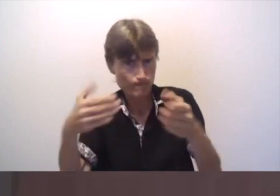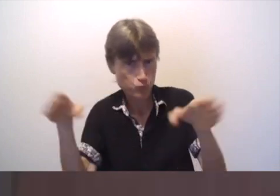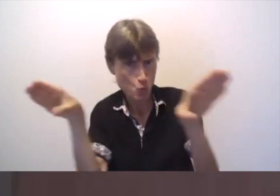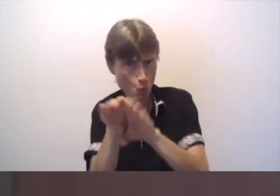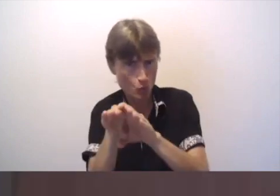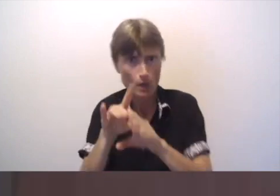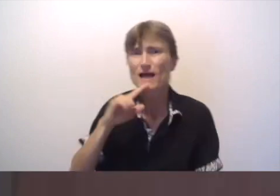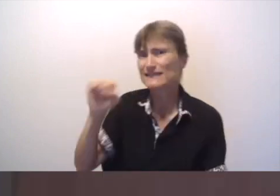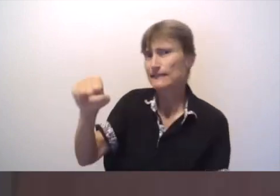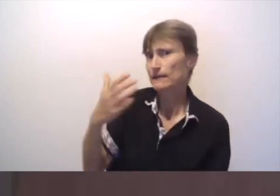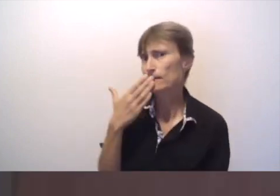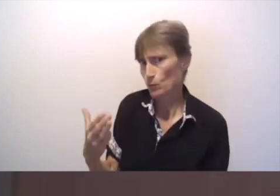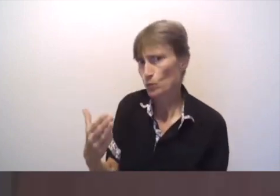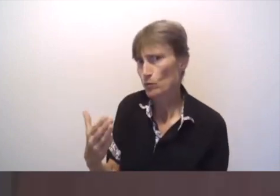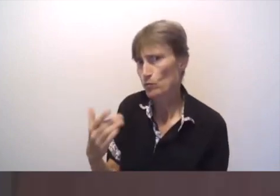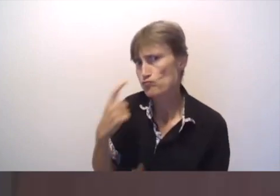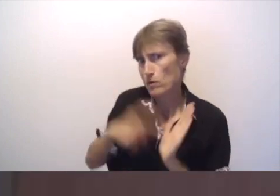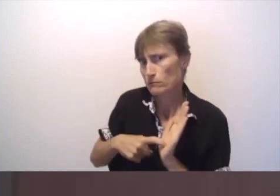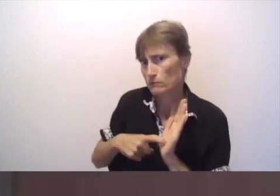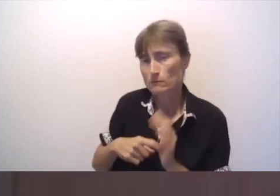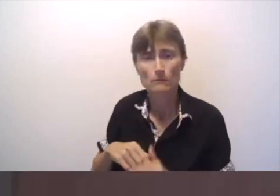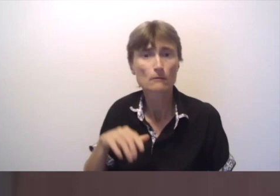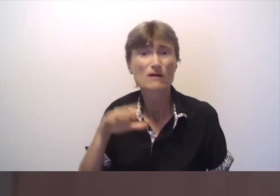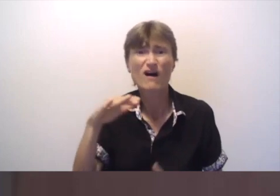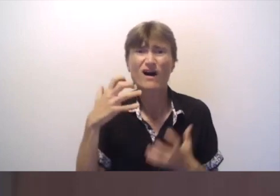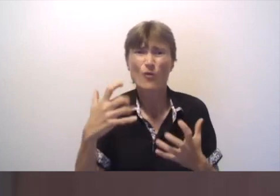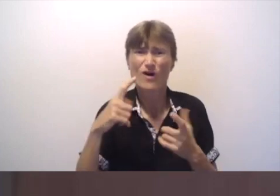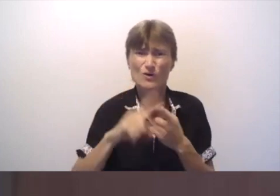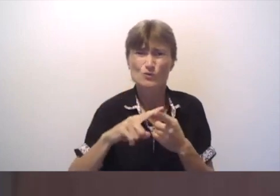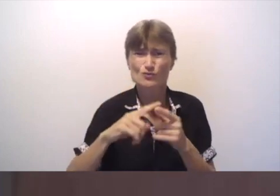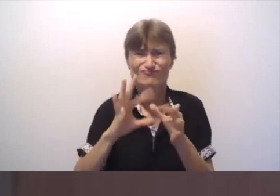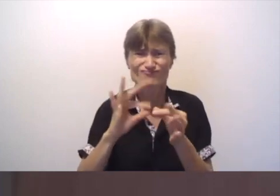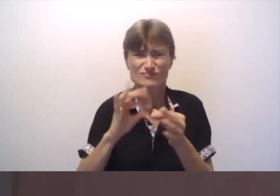want to say how difficult the idea of racial labor